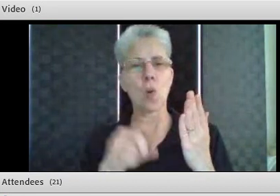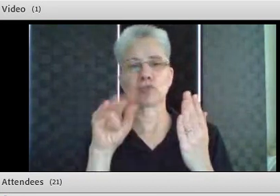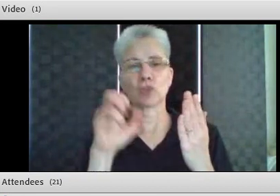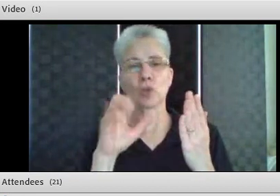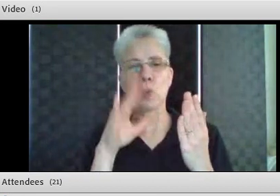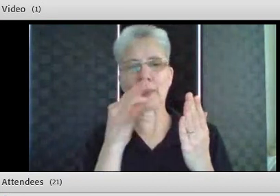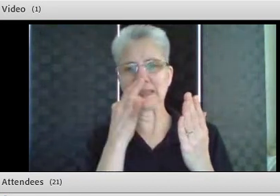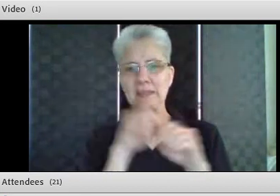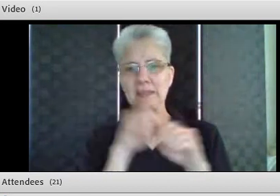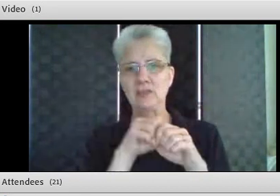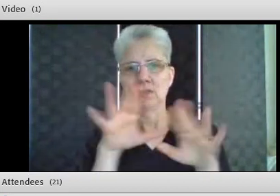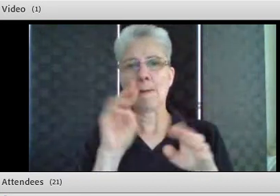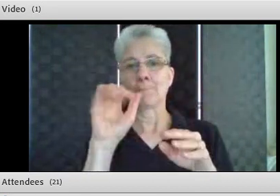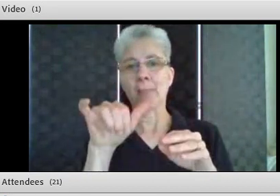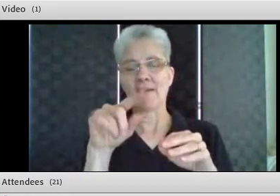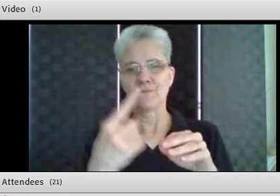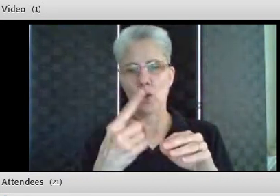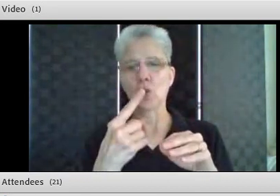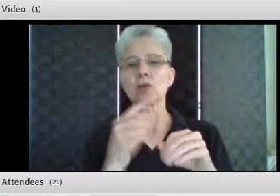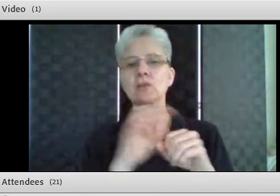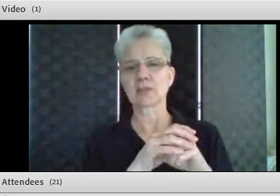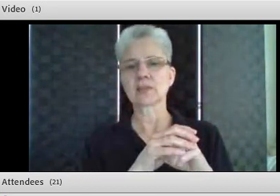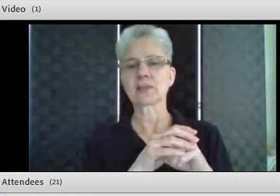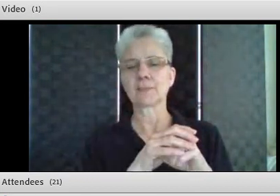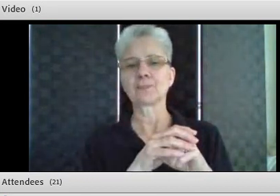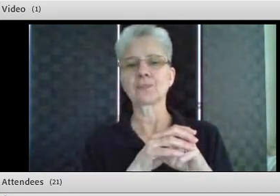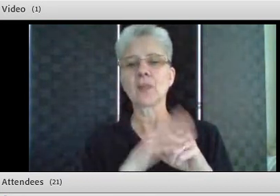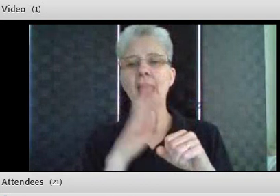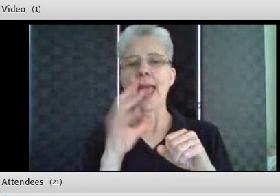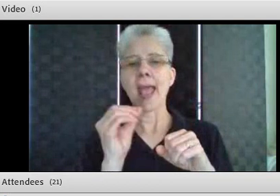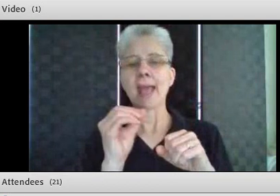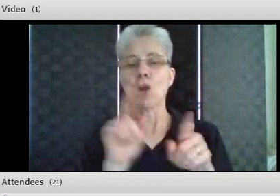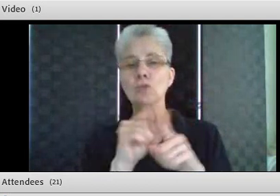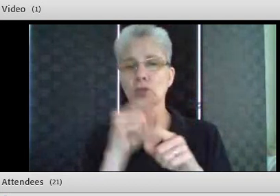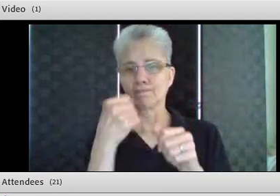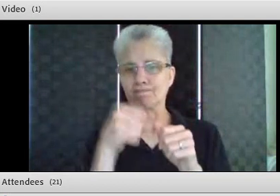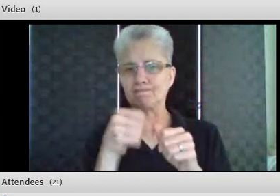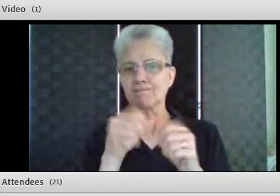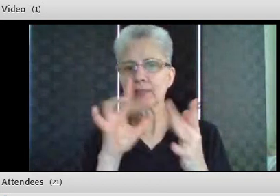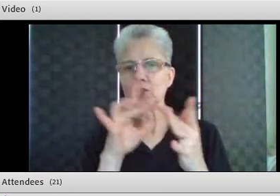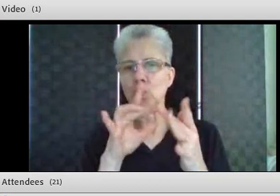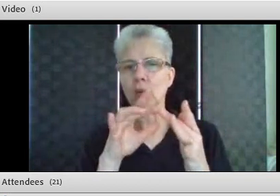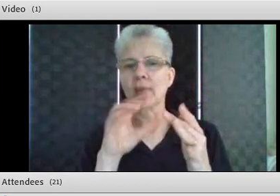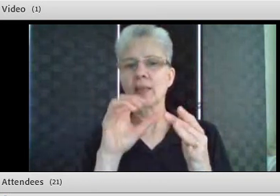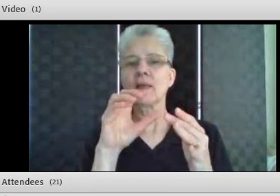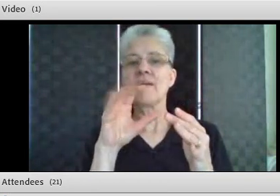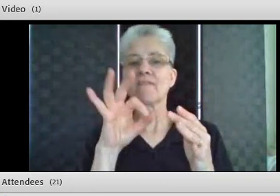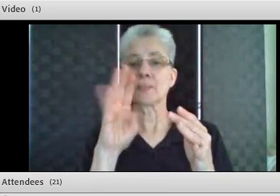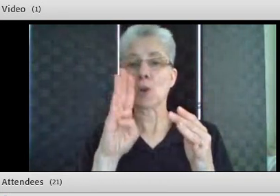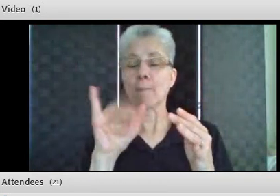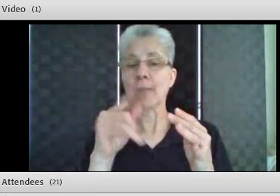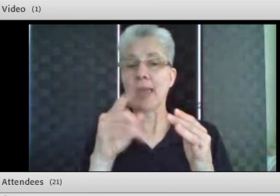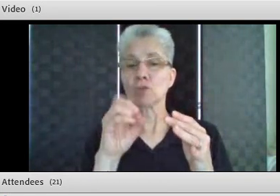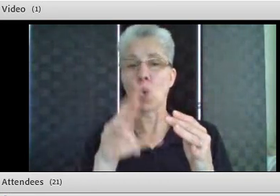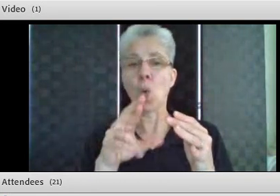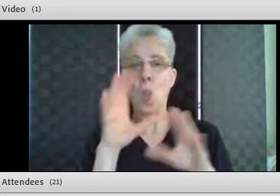Also keep in touch with the SWFLN Facebook page or look for your friendly daily love letter from our distribution list.